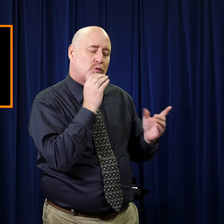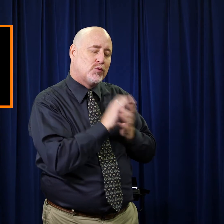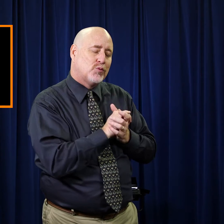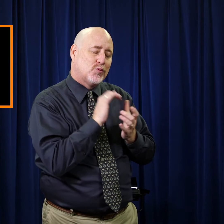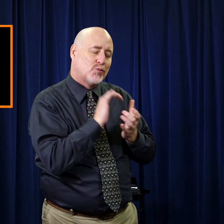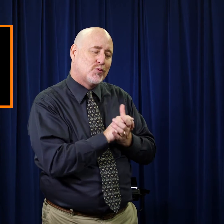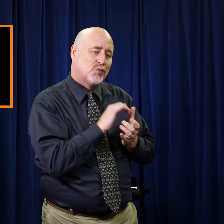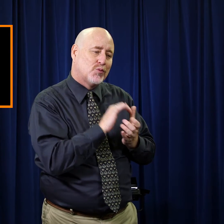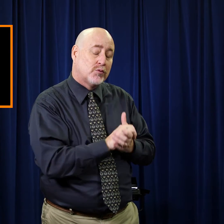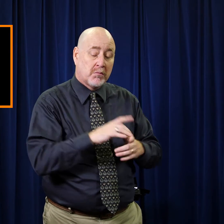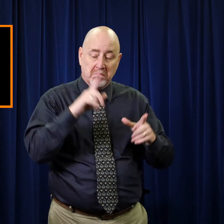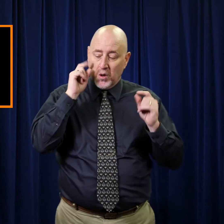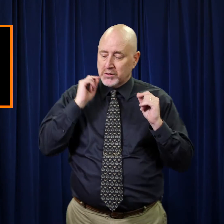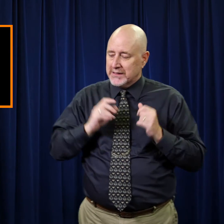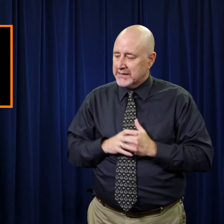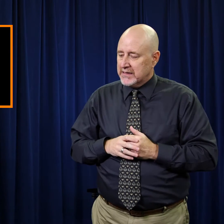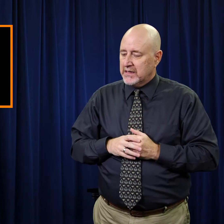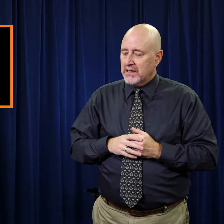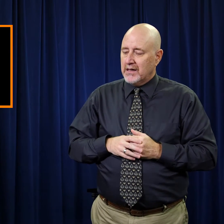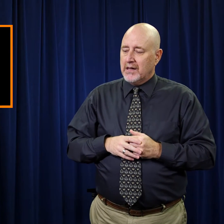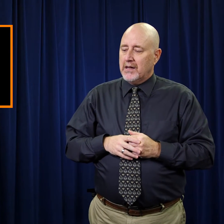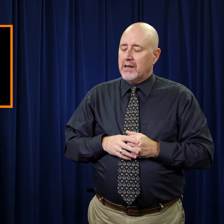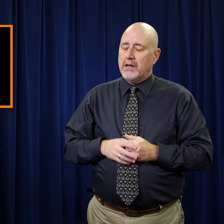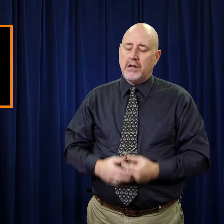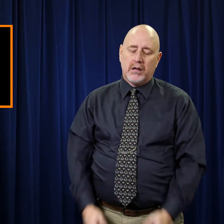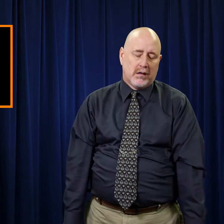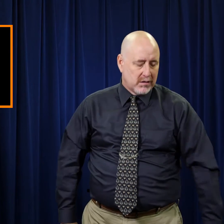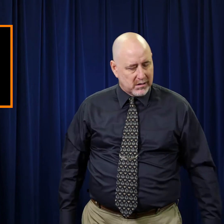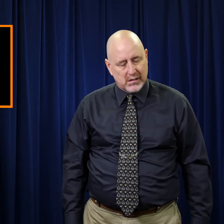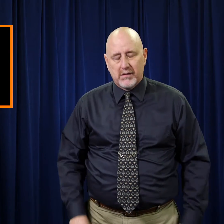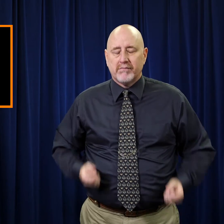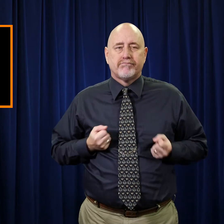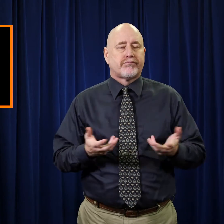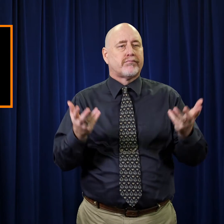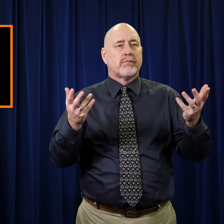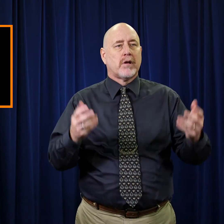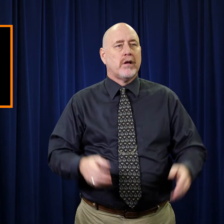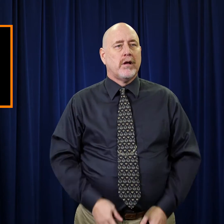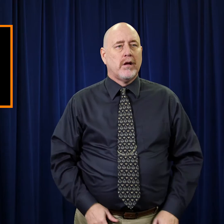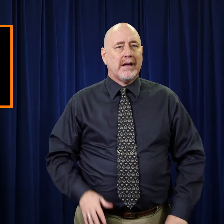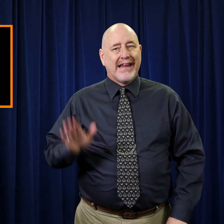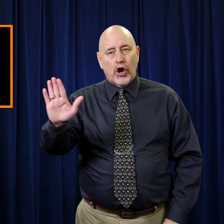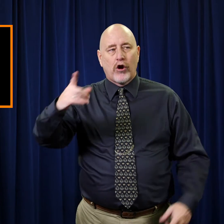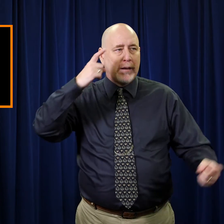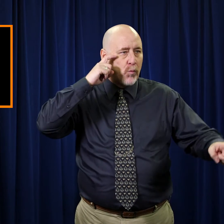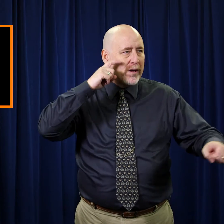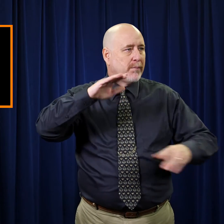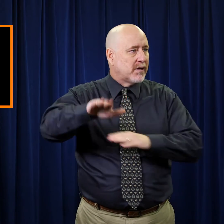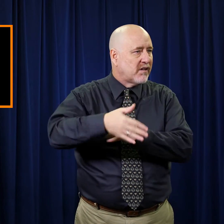Egyptian food. And Moses just breaks down. Moses heard the people